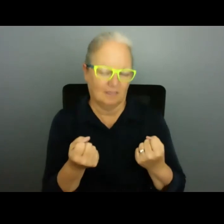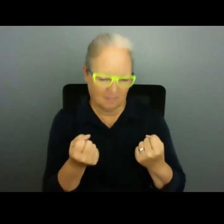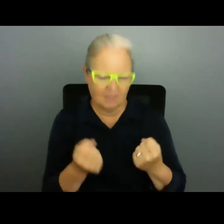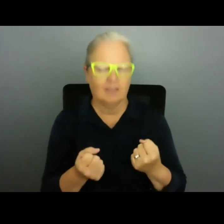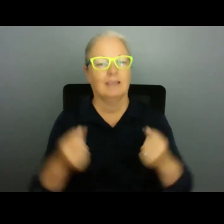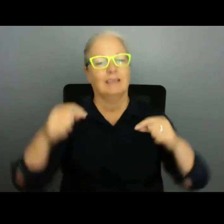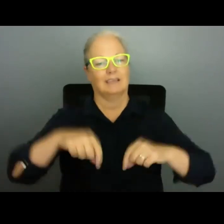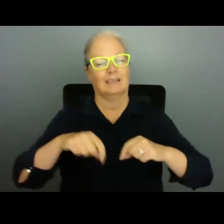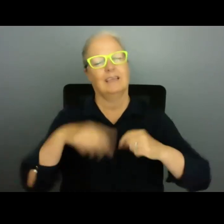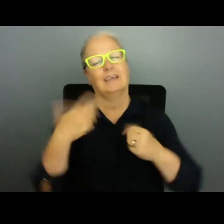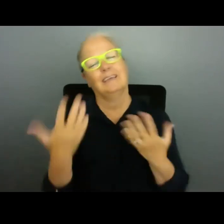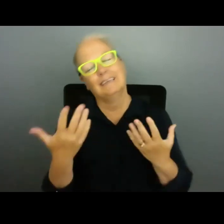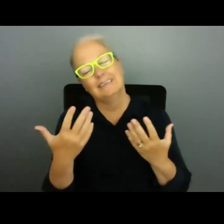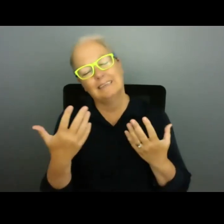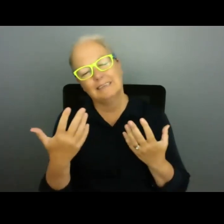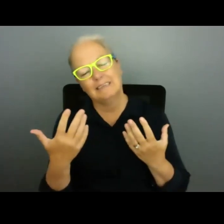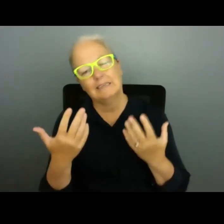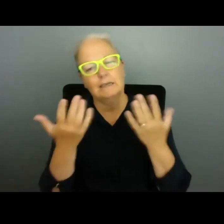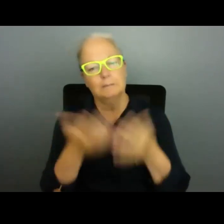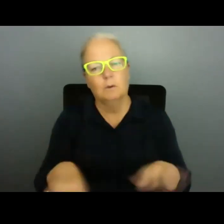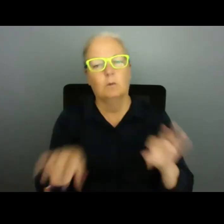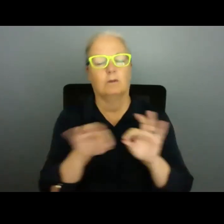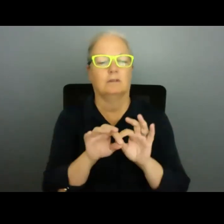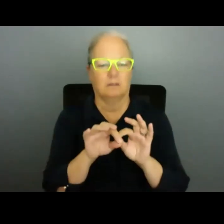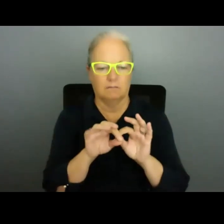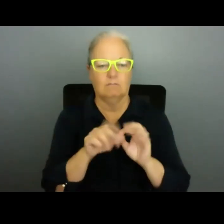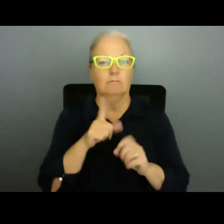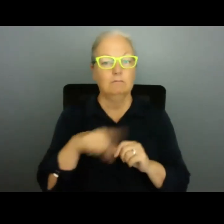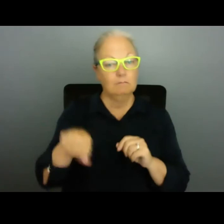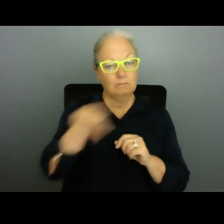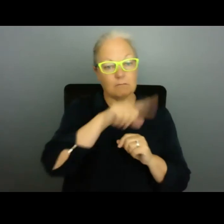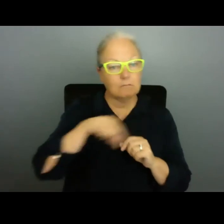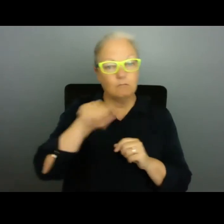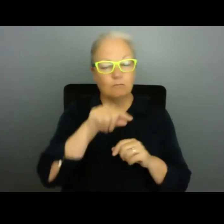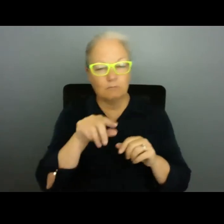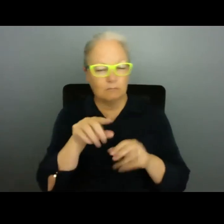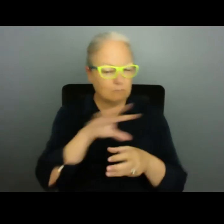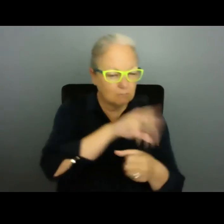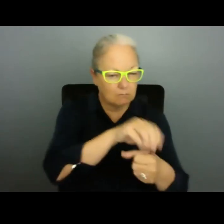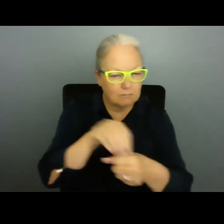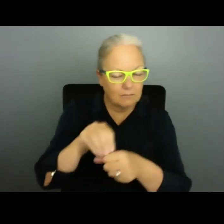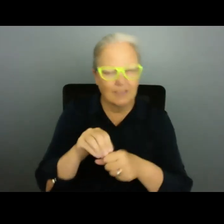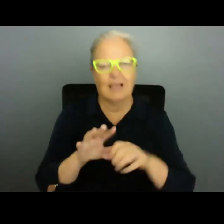with with everyone who are participating how they can be part of the pandemic recovery